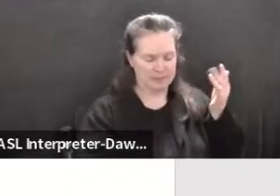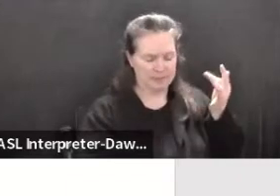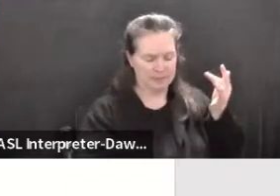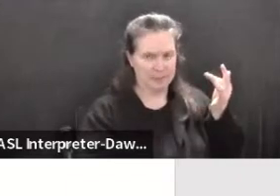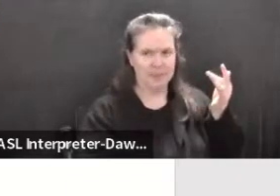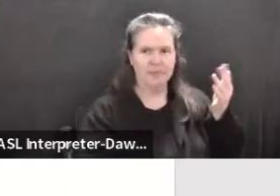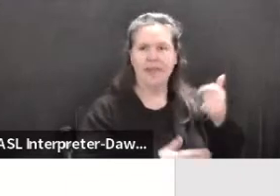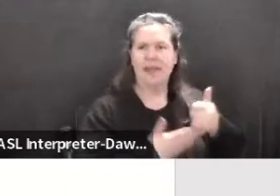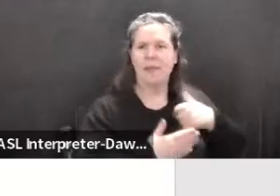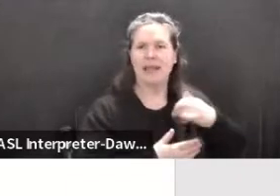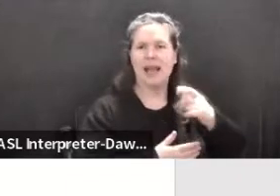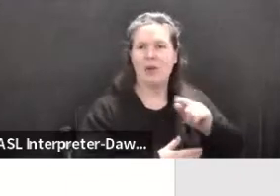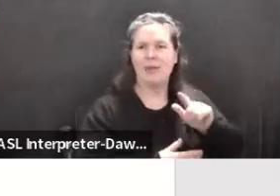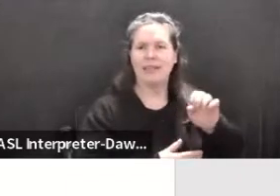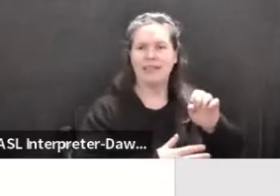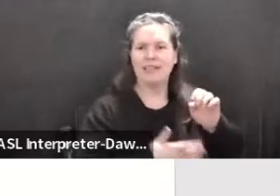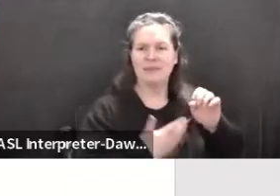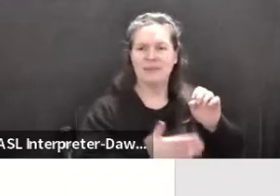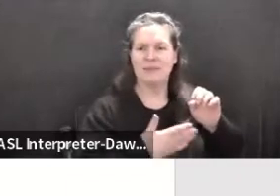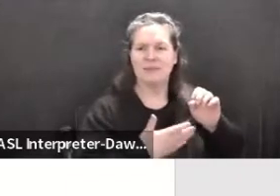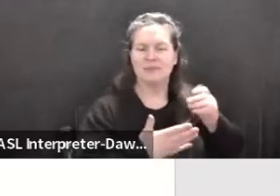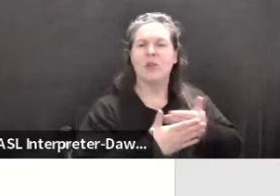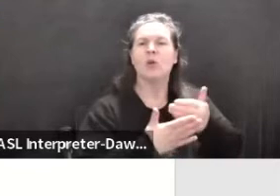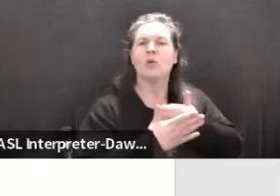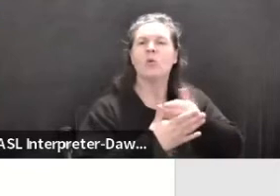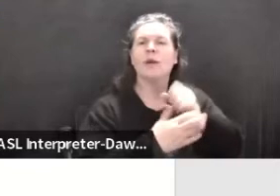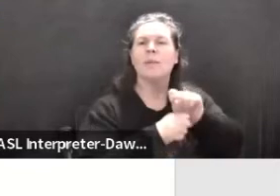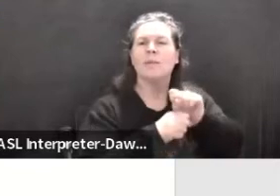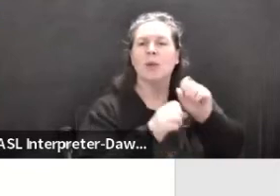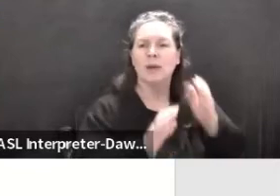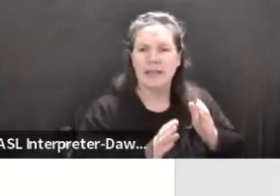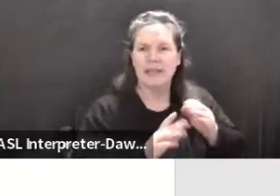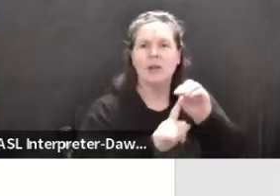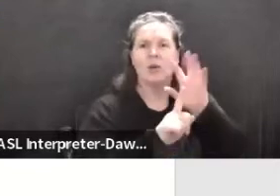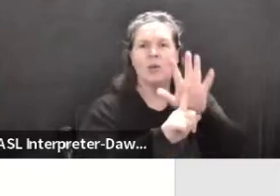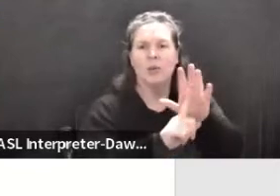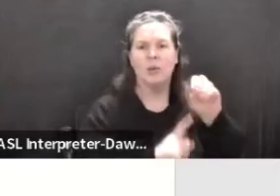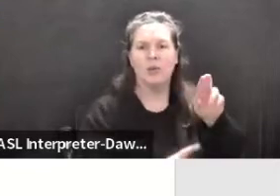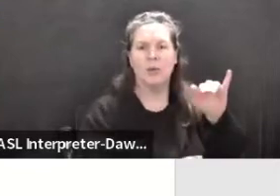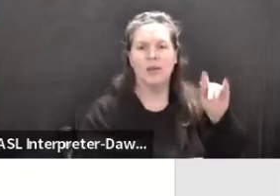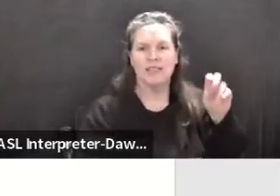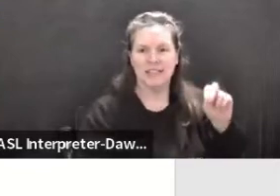Help me out Lee, new employee orientation, and as our annual refresher.